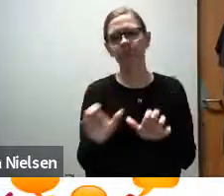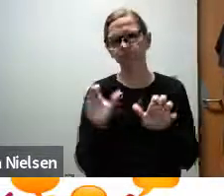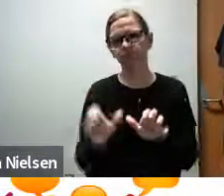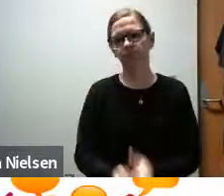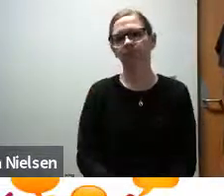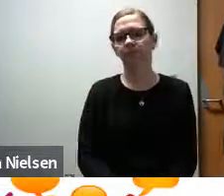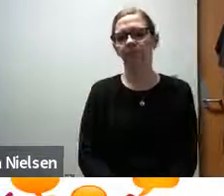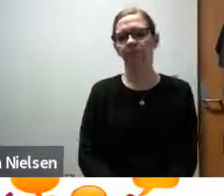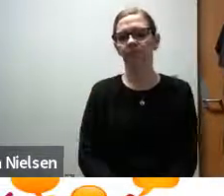Any questions about that.